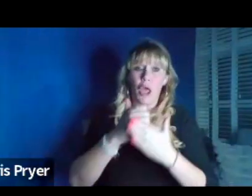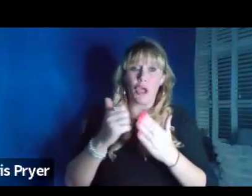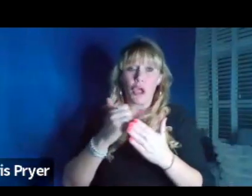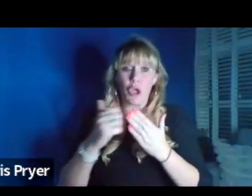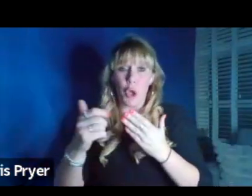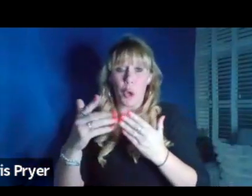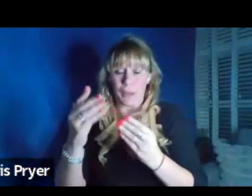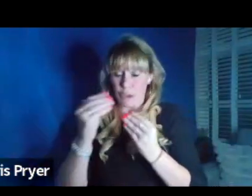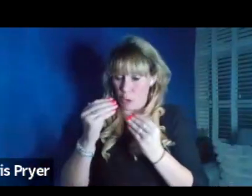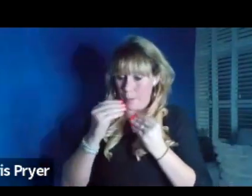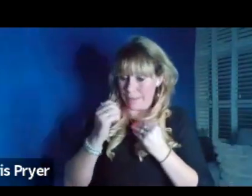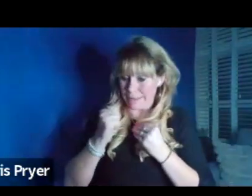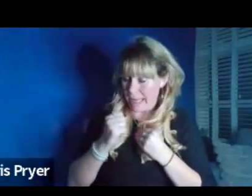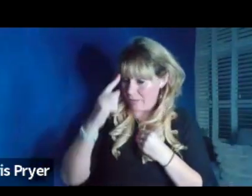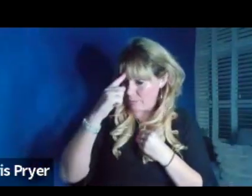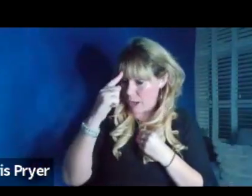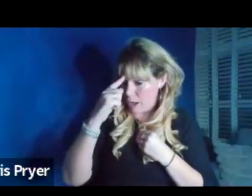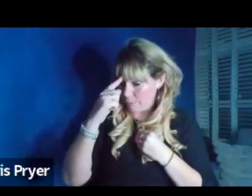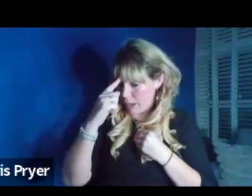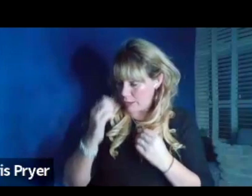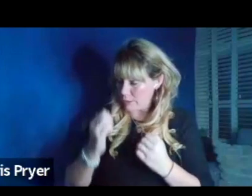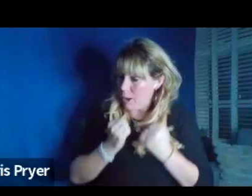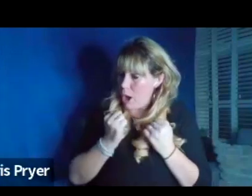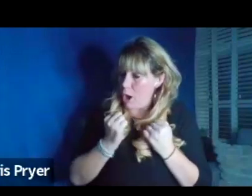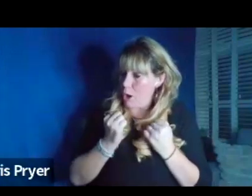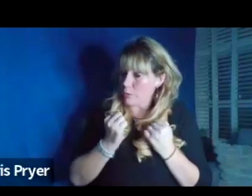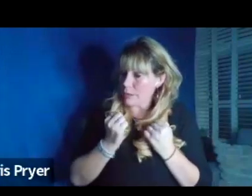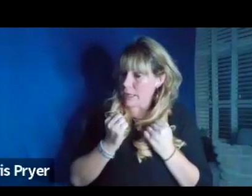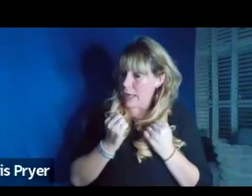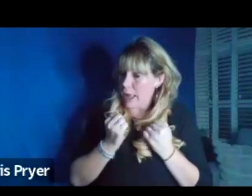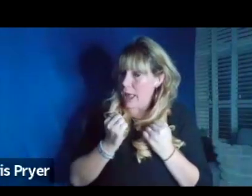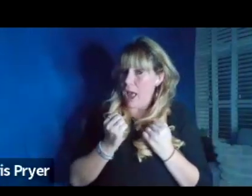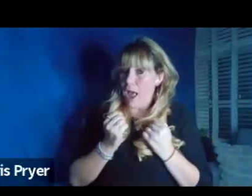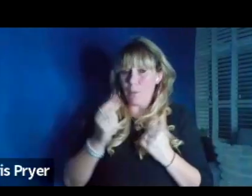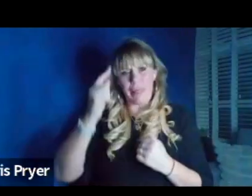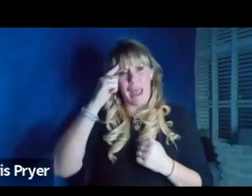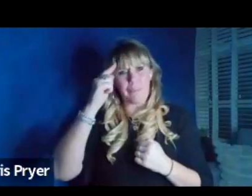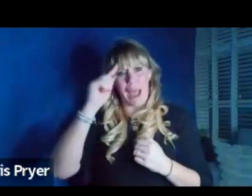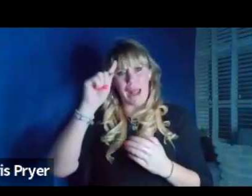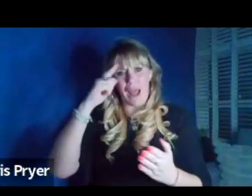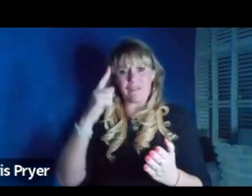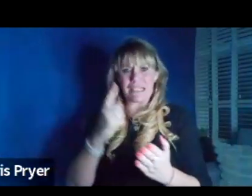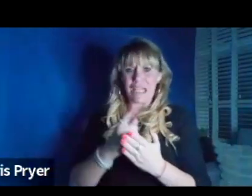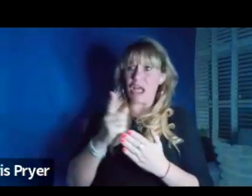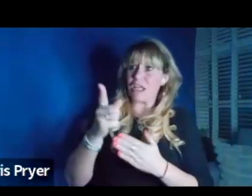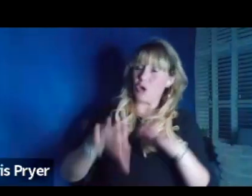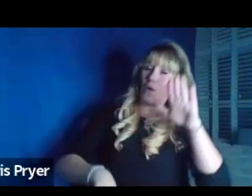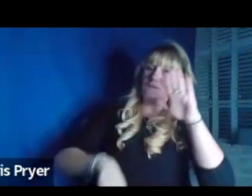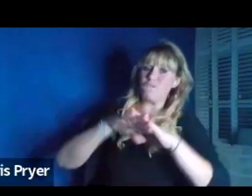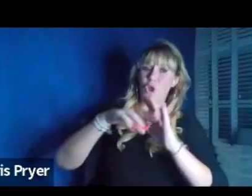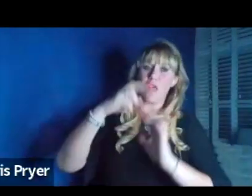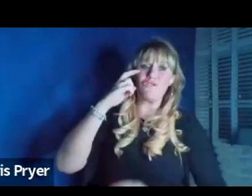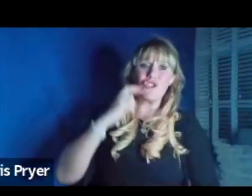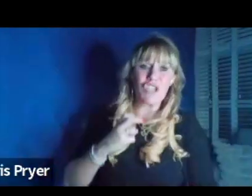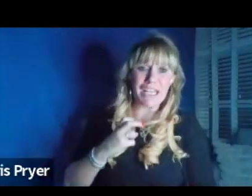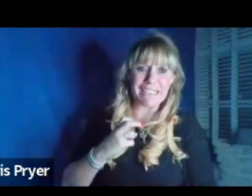and right now that mind is saying to me… you're full of shit